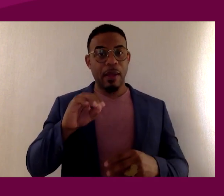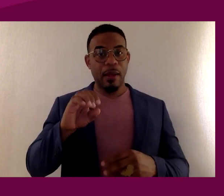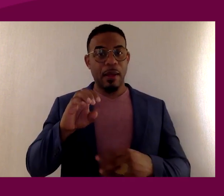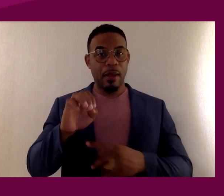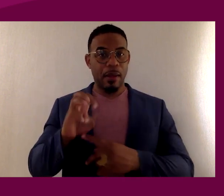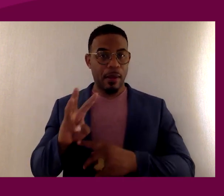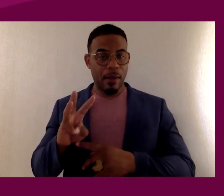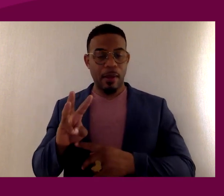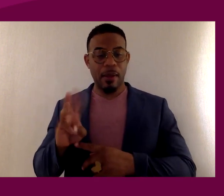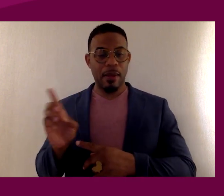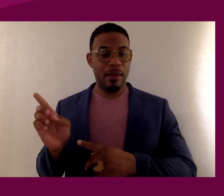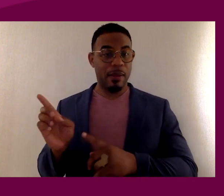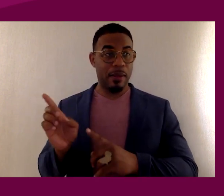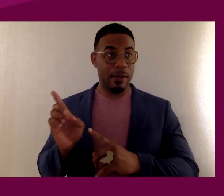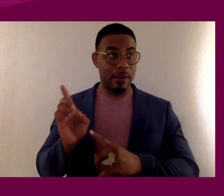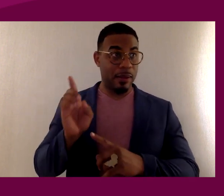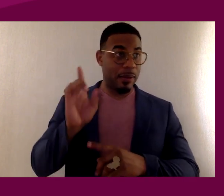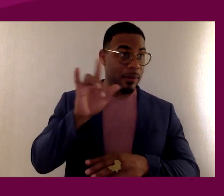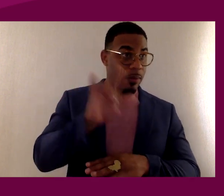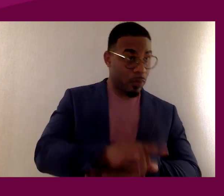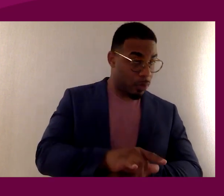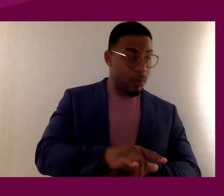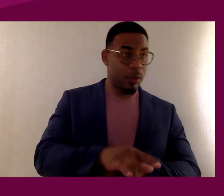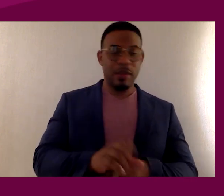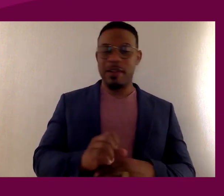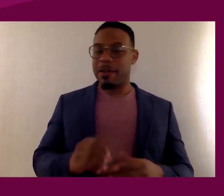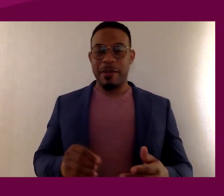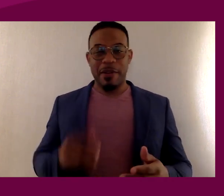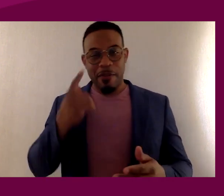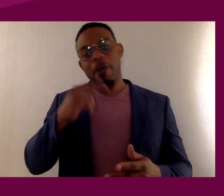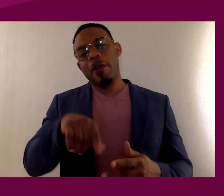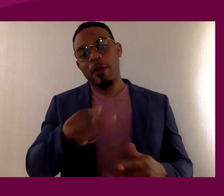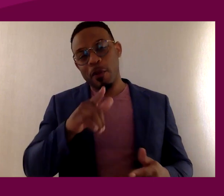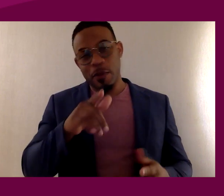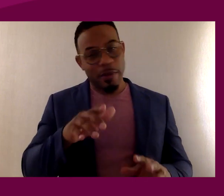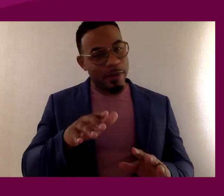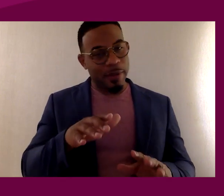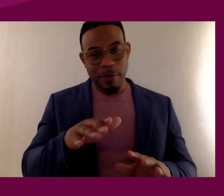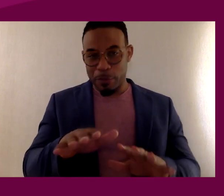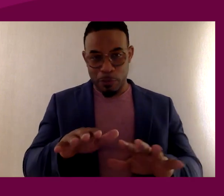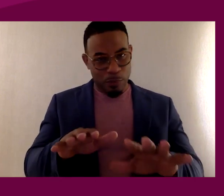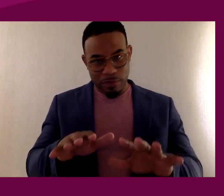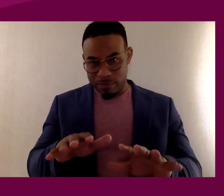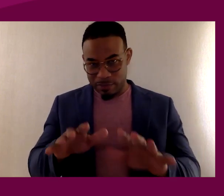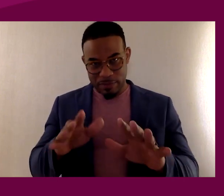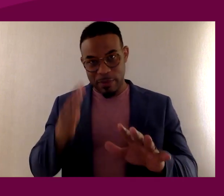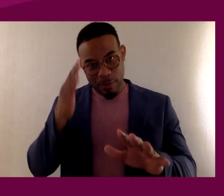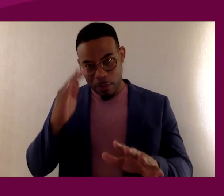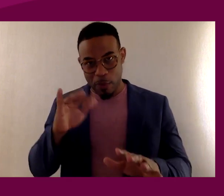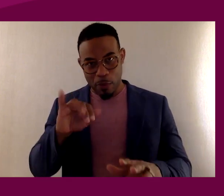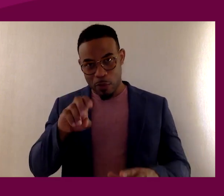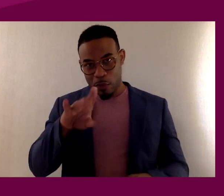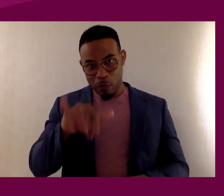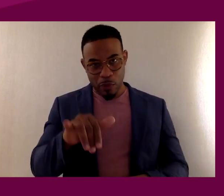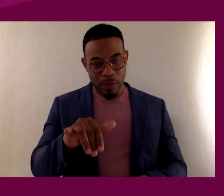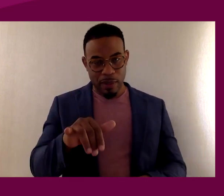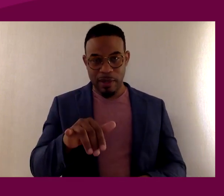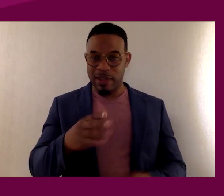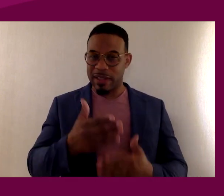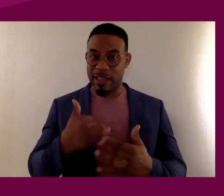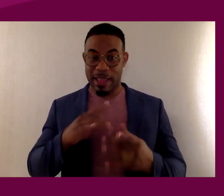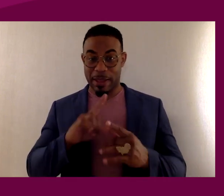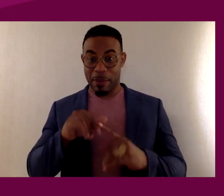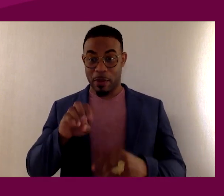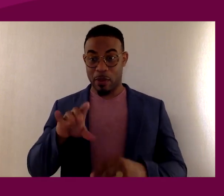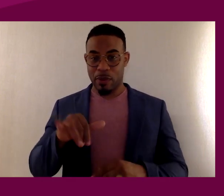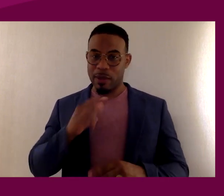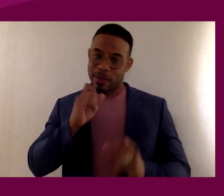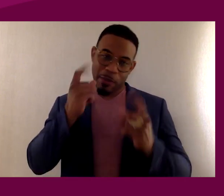for him to come and visit Moscow, and he came. For those who of you who know Judy,